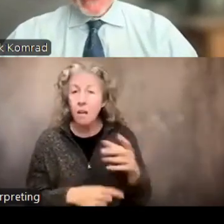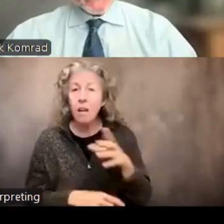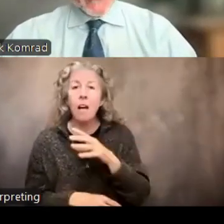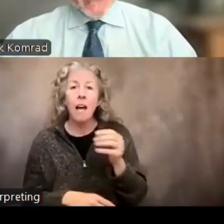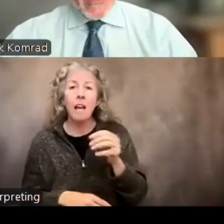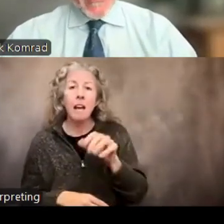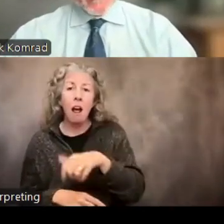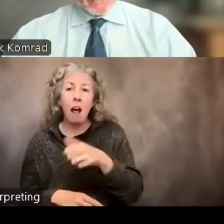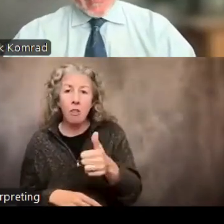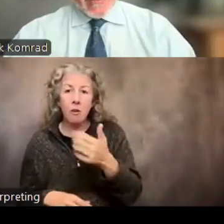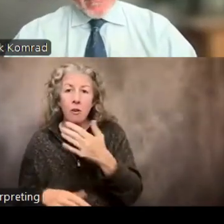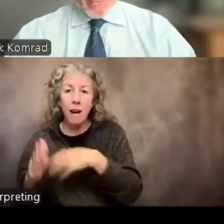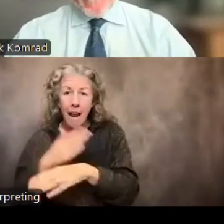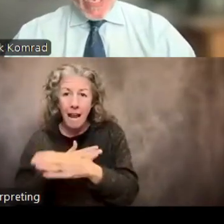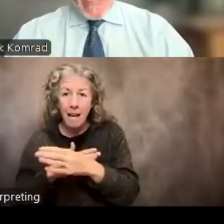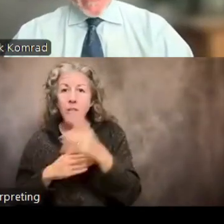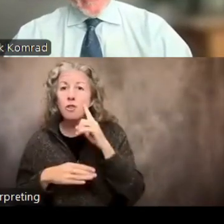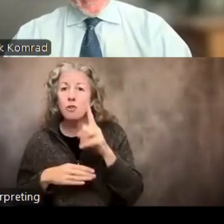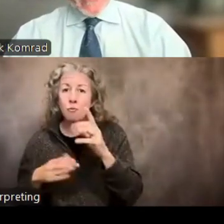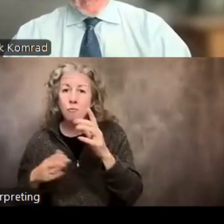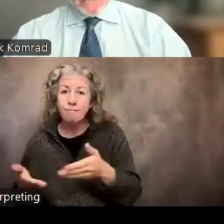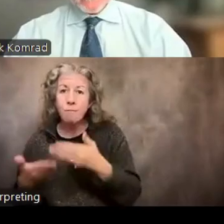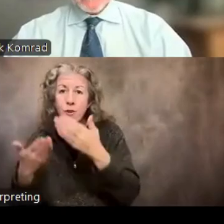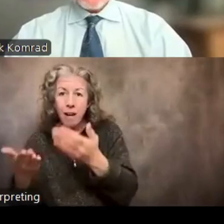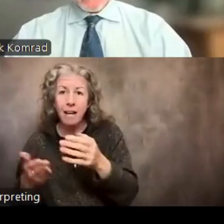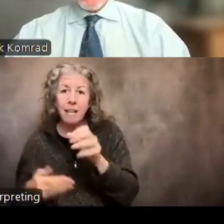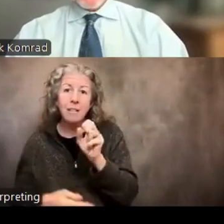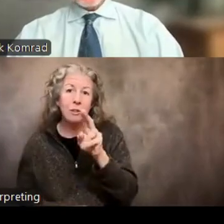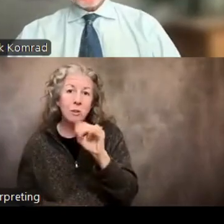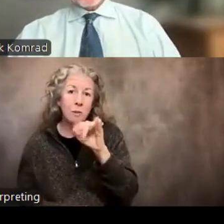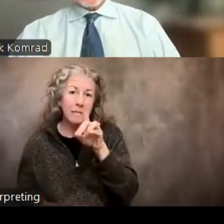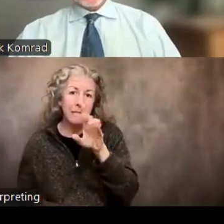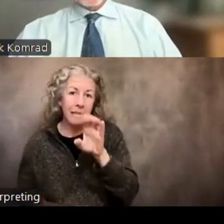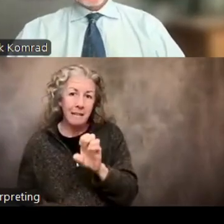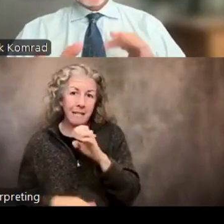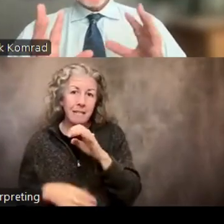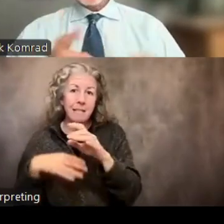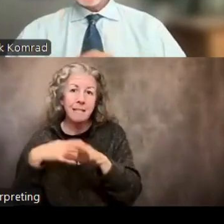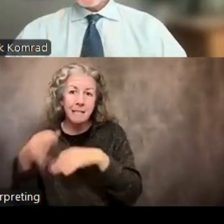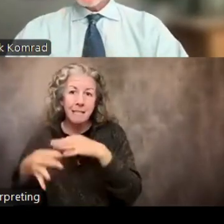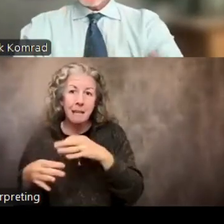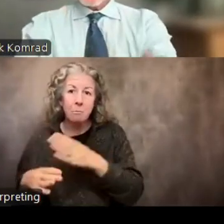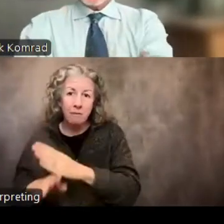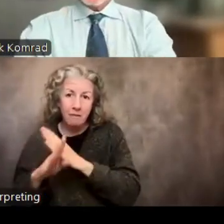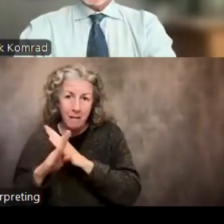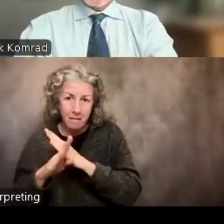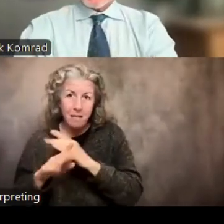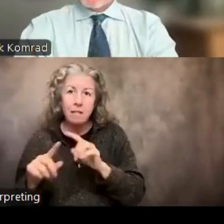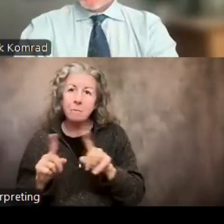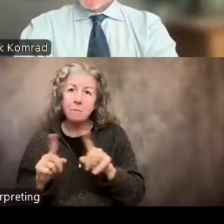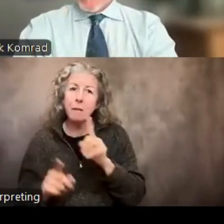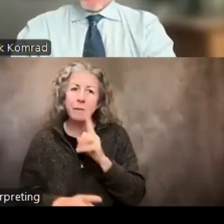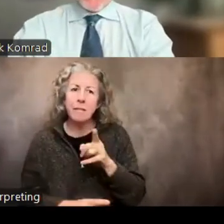suicide, to provide suicide, rather than to prevent it. Well, this is an extraordinary conundrum, and in fact, being